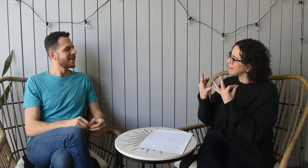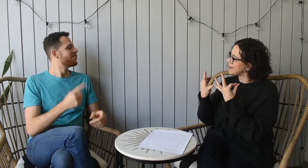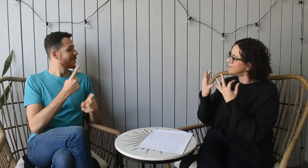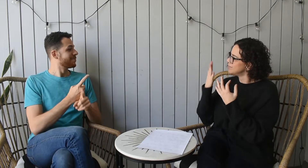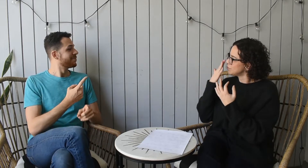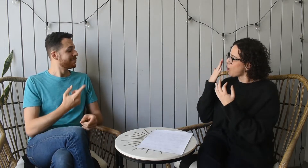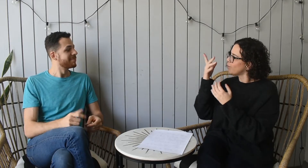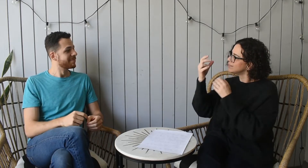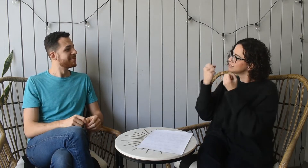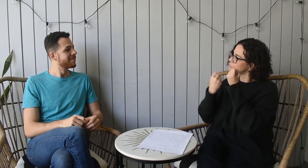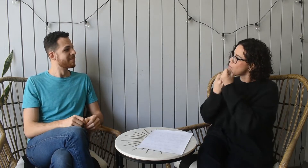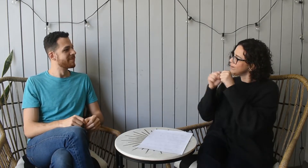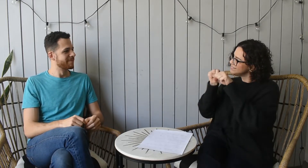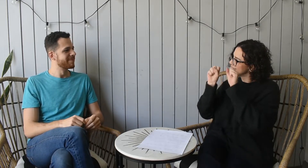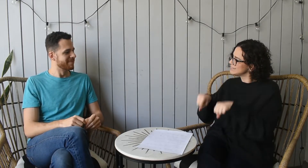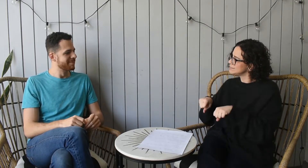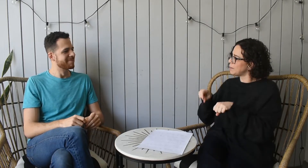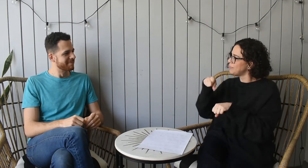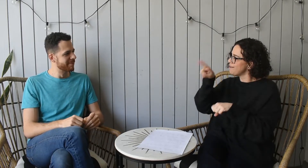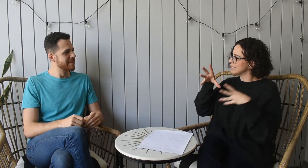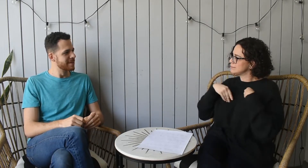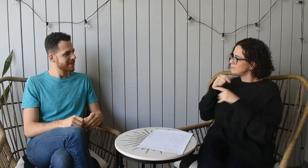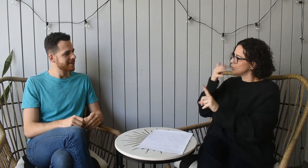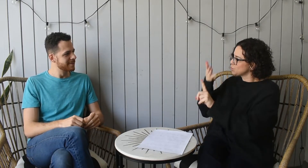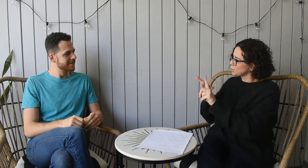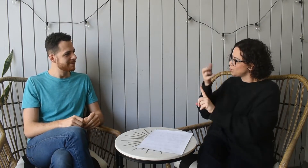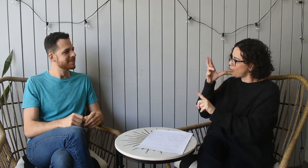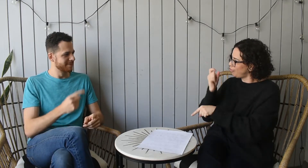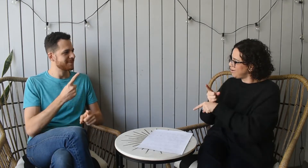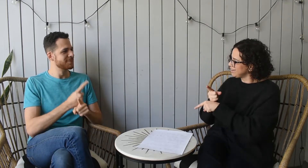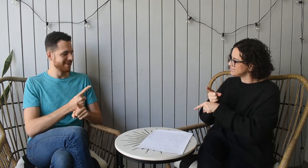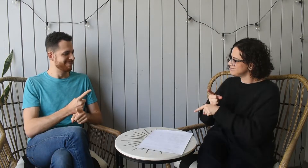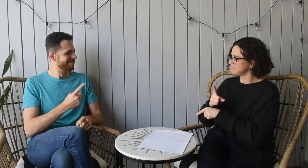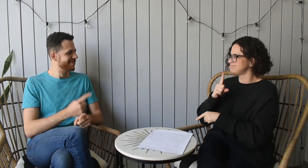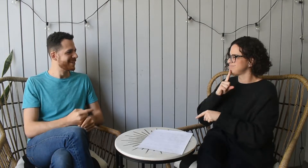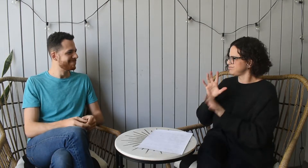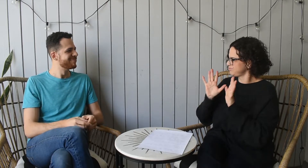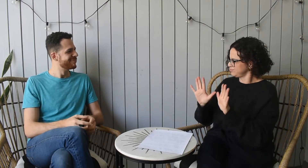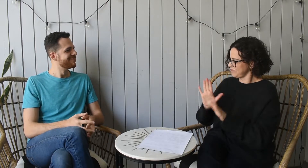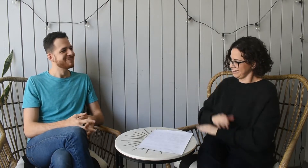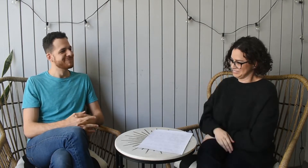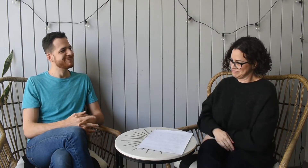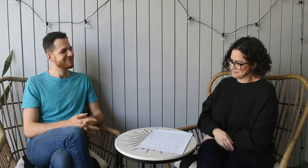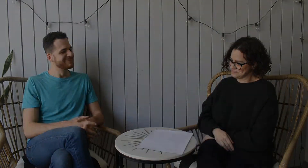Like a family, a support system, they accept you for who you are, right? Right. That's wonderful